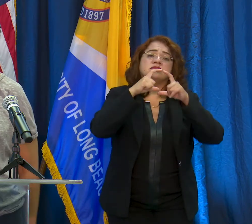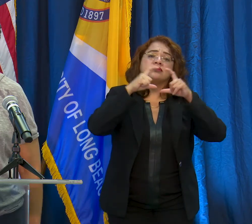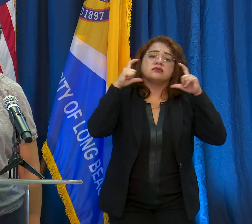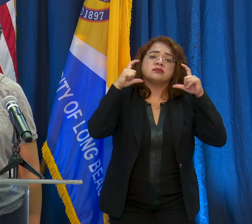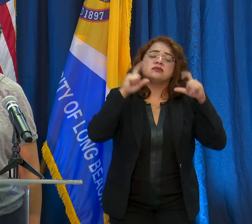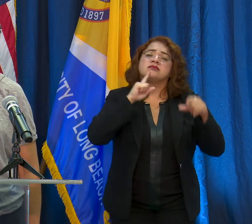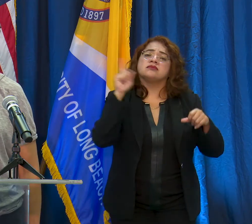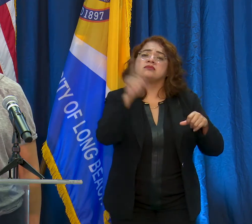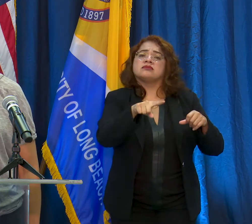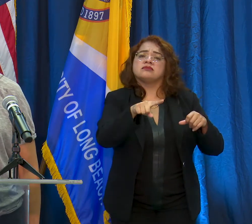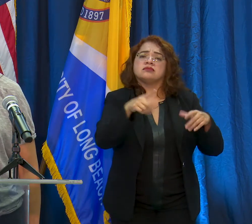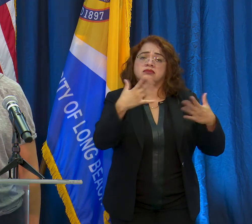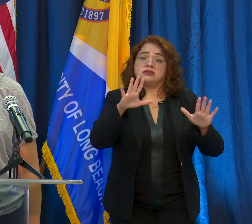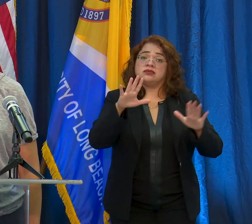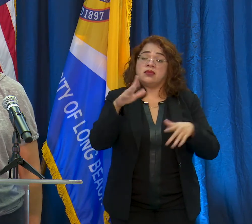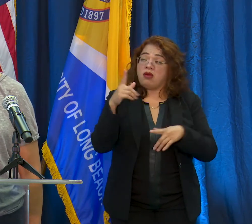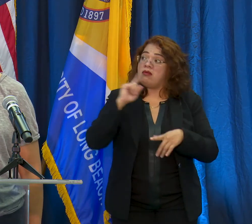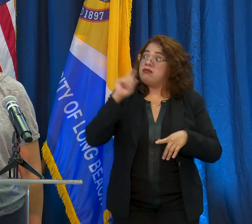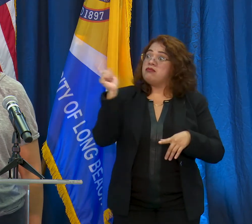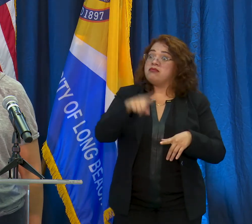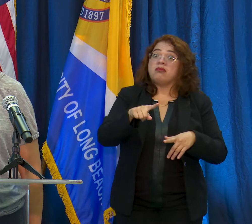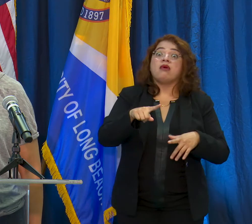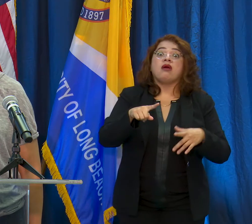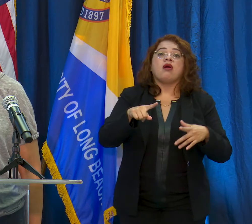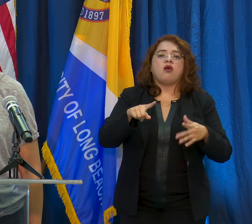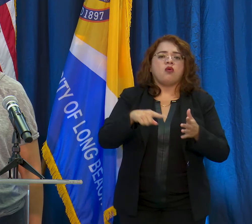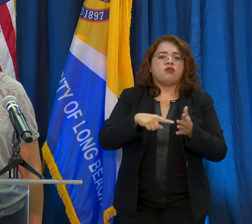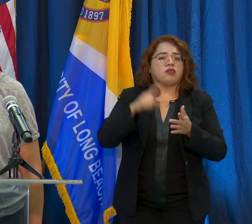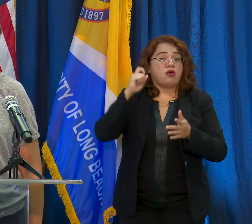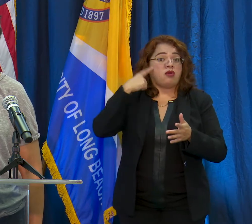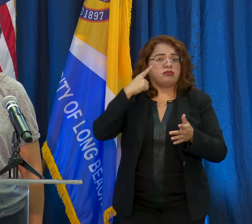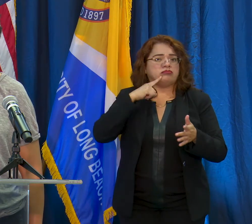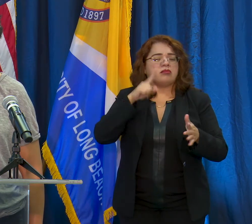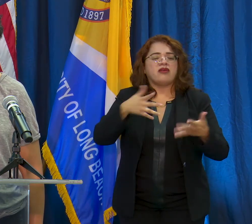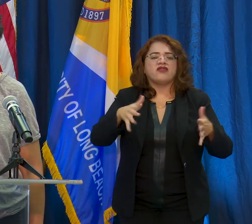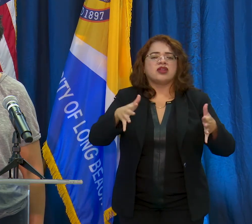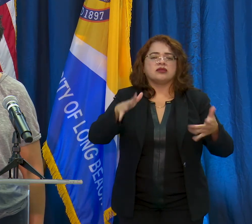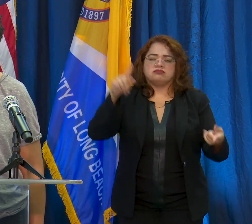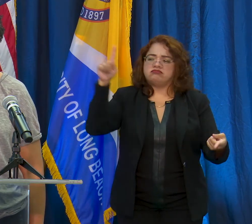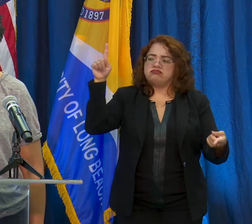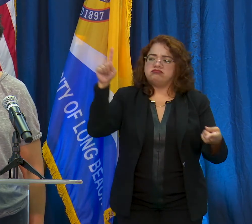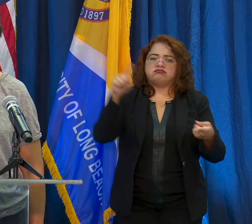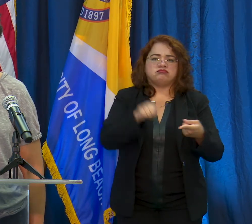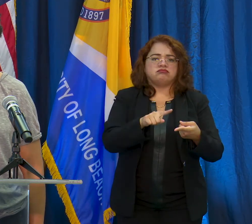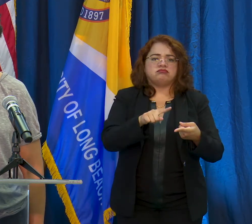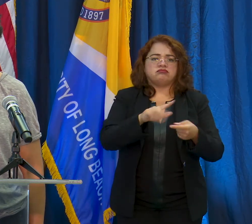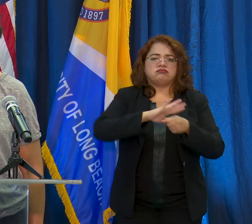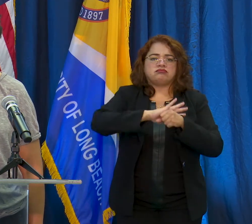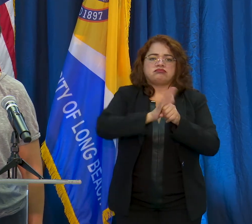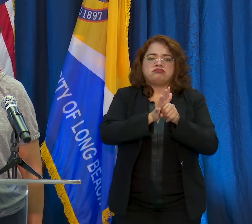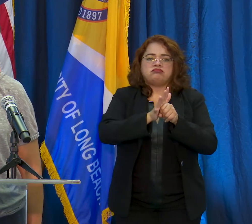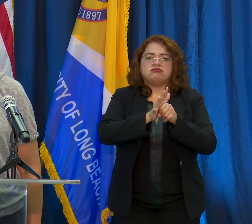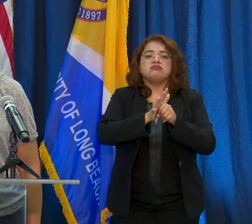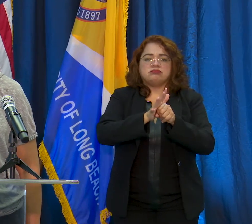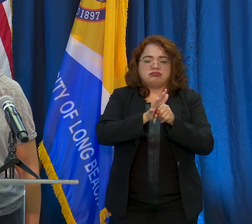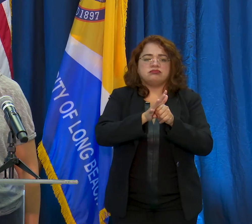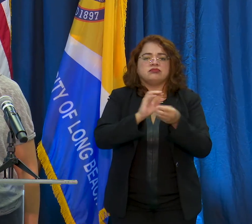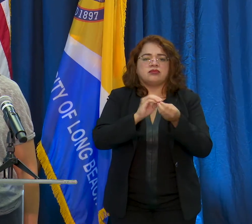public is associated with a decline in the daily COVID growth rate, and these mandates likely averted